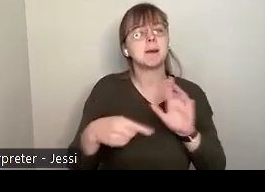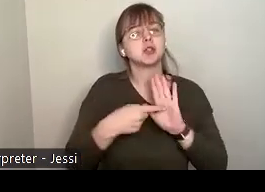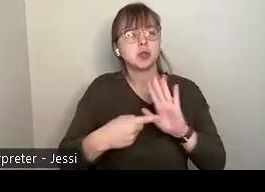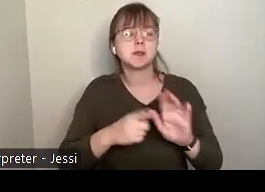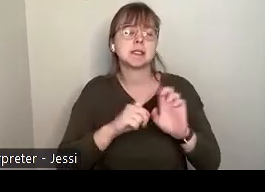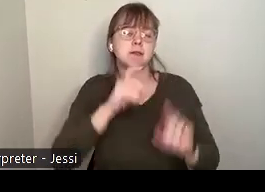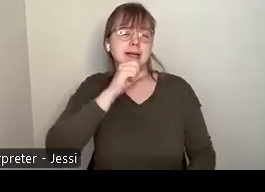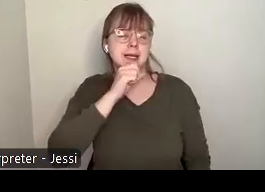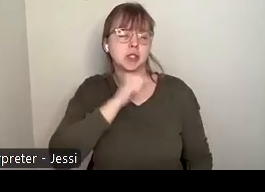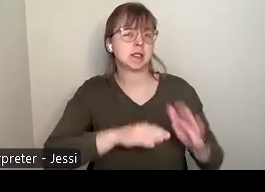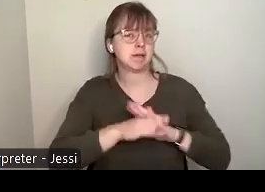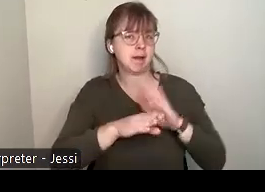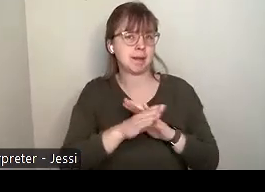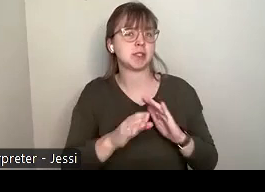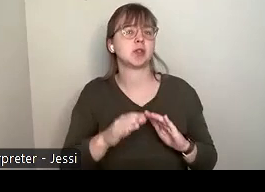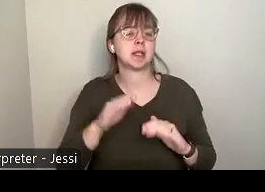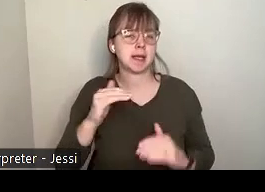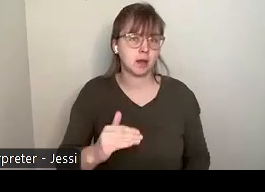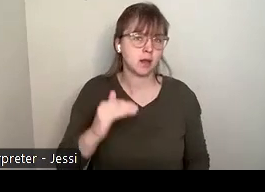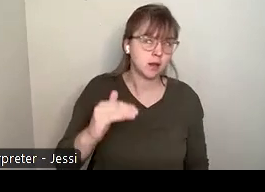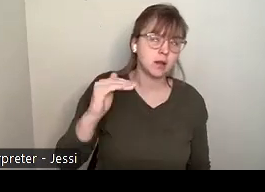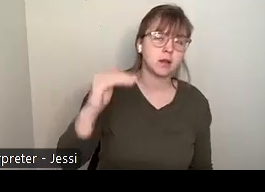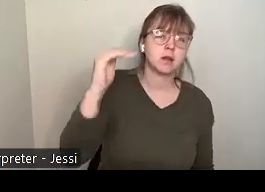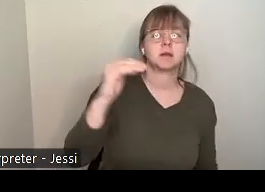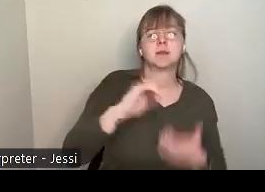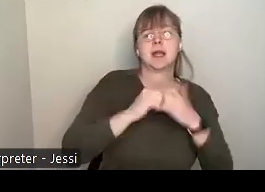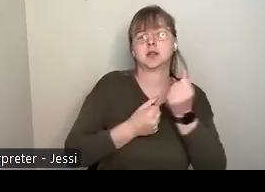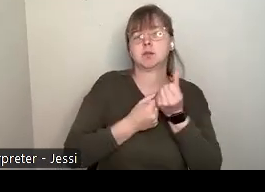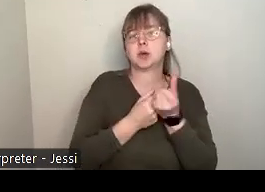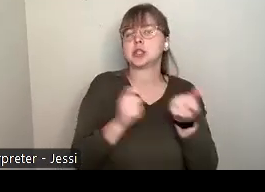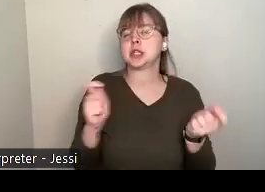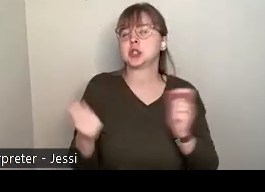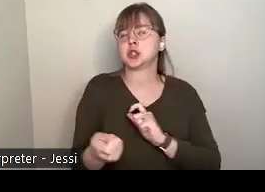support will look um within the Pediatric practice some families certainly do stay connected this